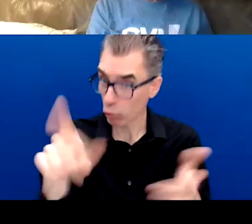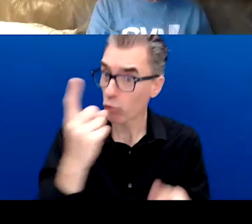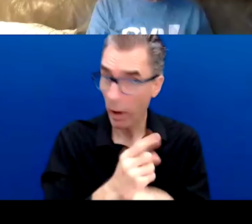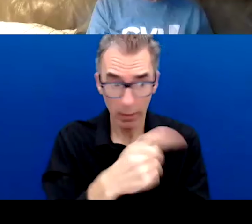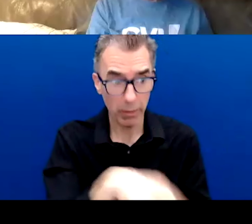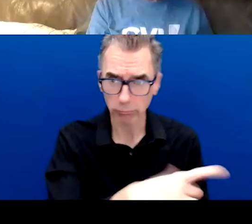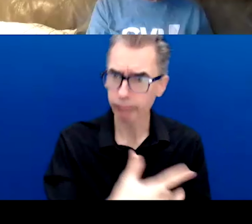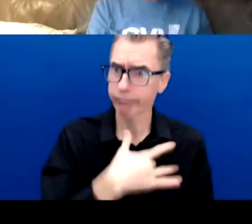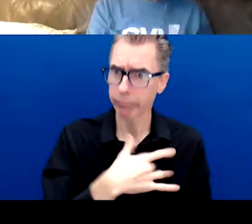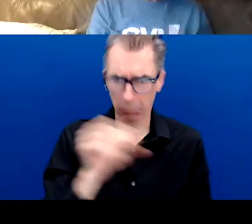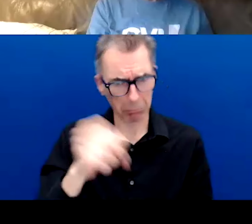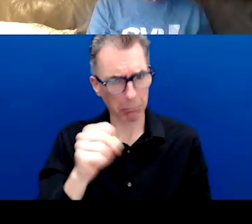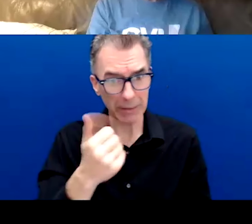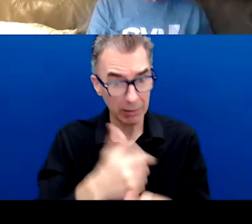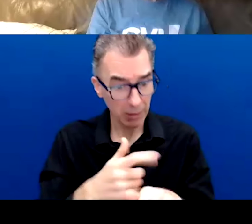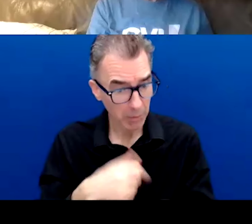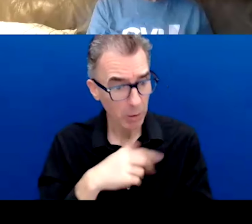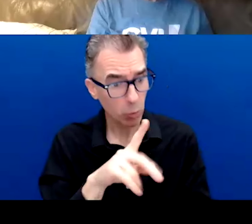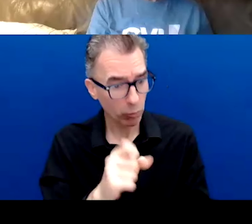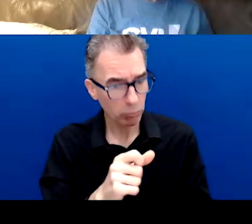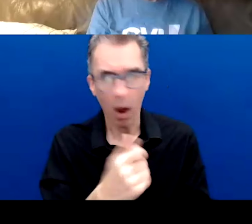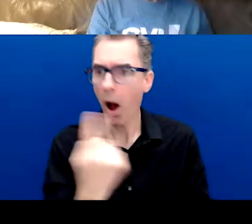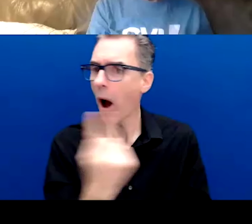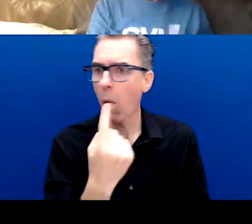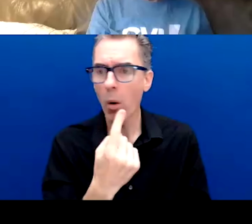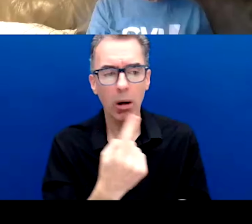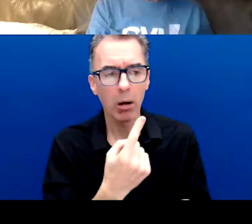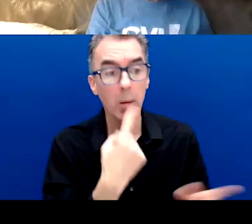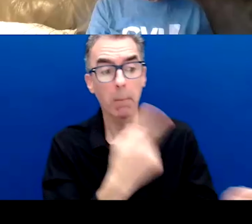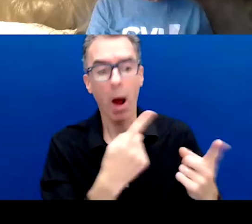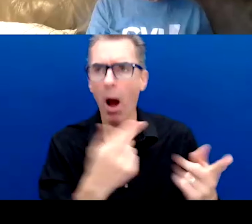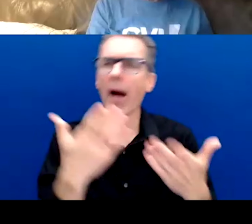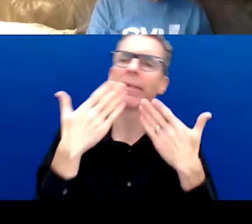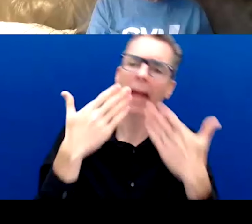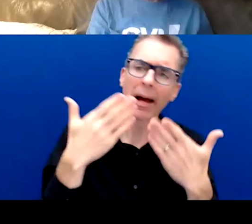I get every time I do the kudos from they all give me responses back. Thank you. You know, appreciate that.